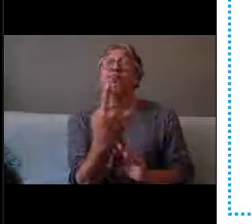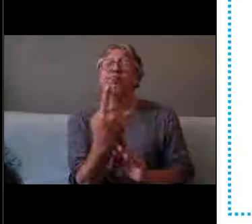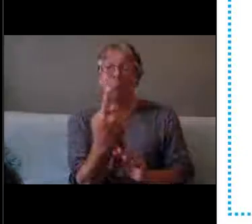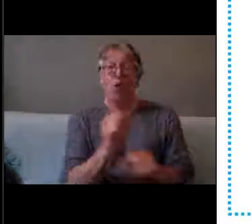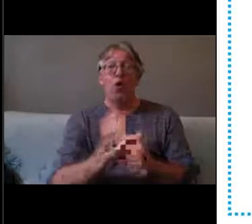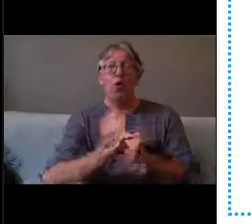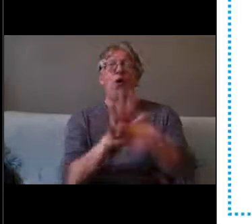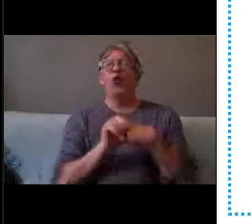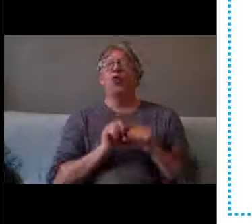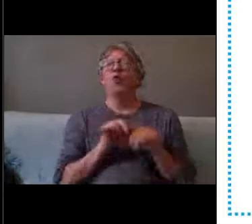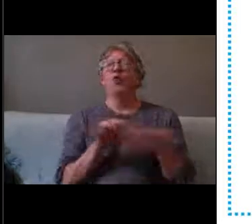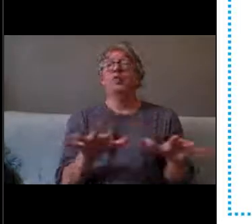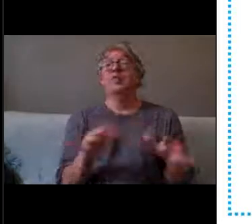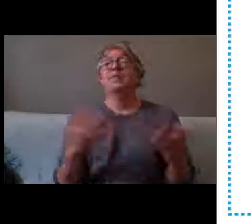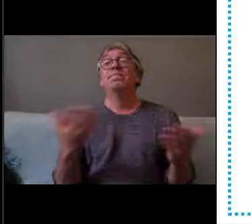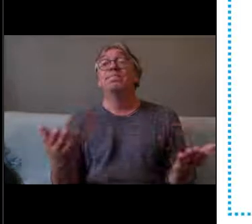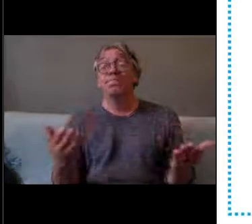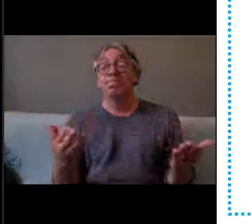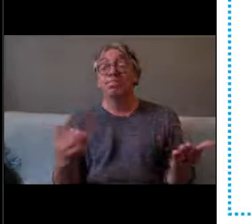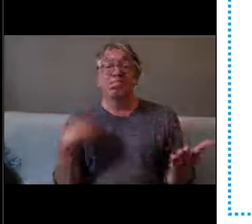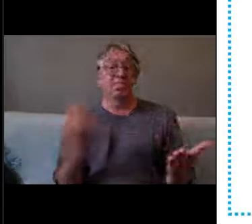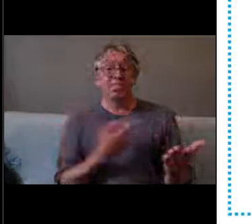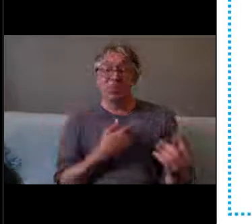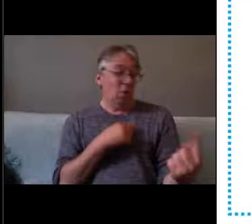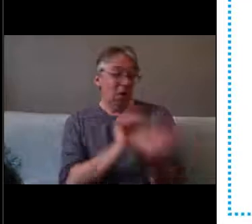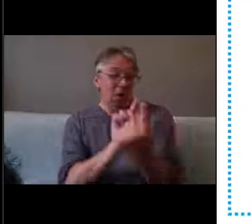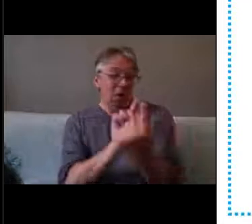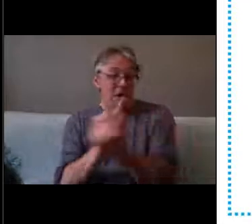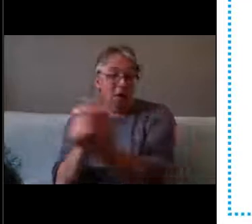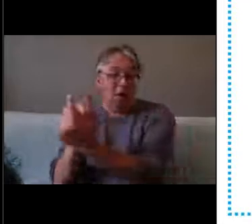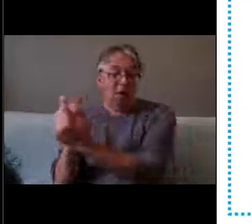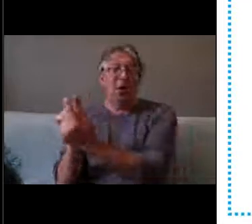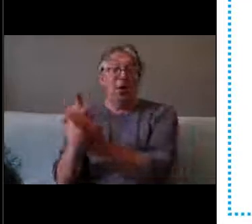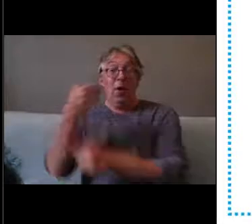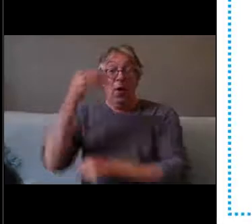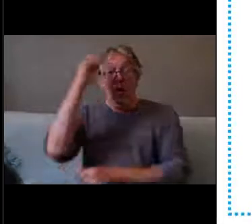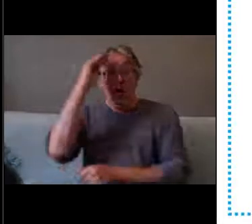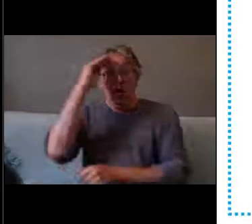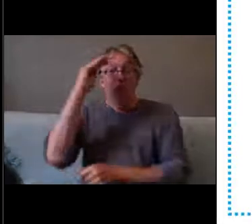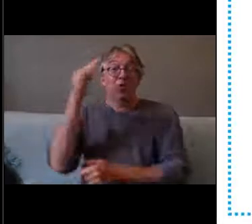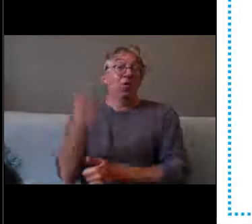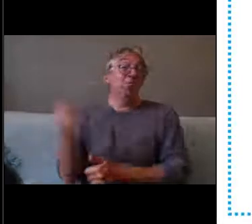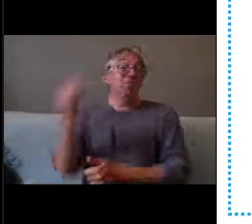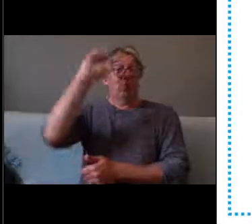meetings were held with a VC crisis management team and different scenarios were presented.